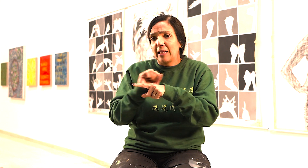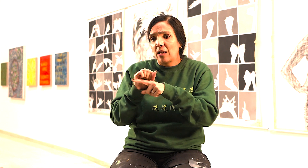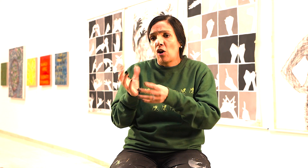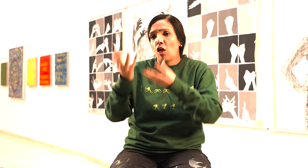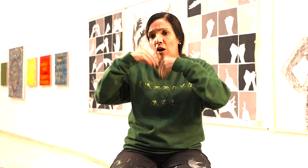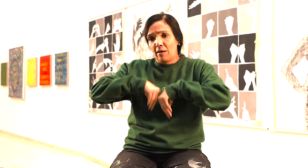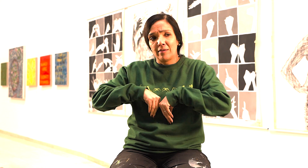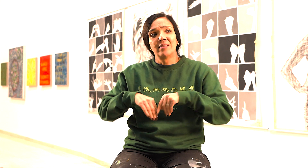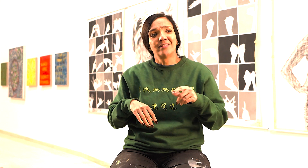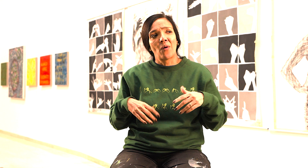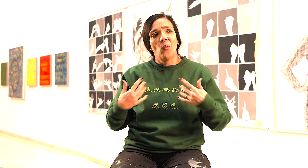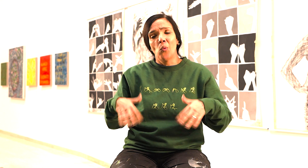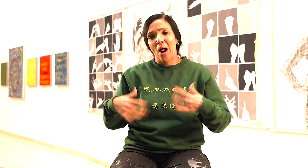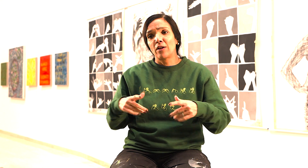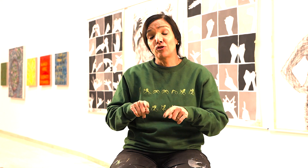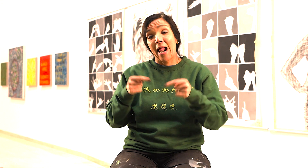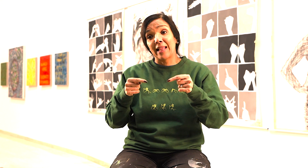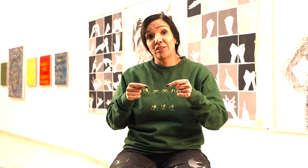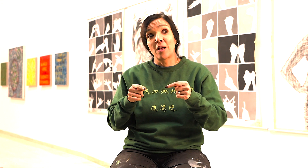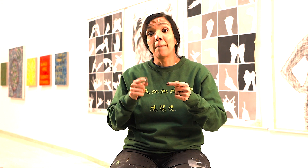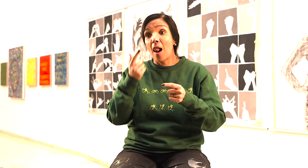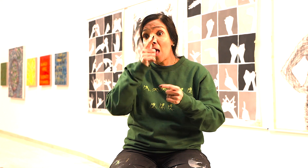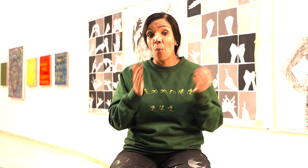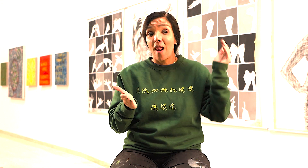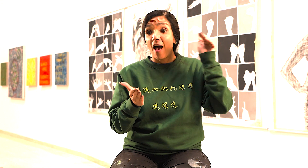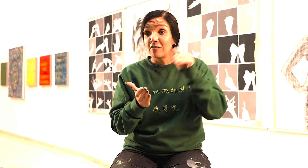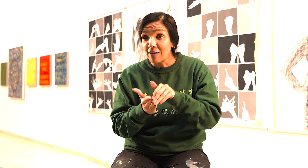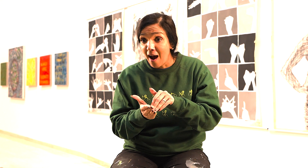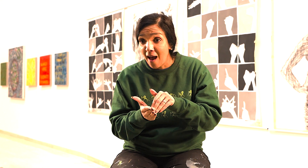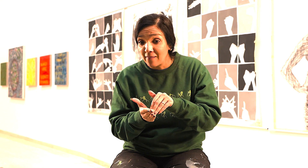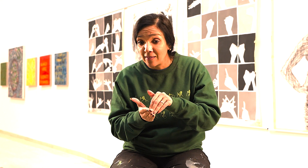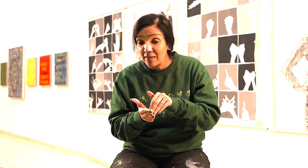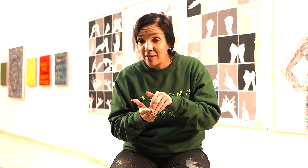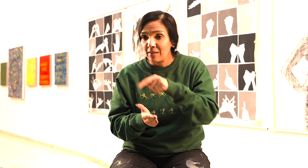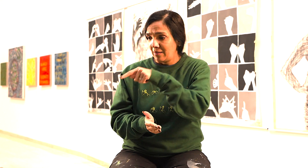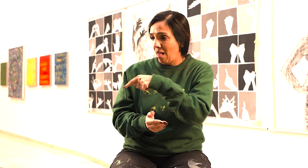so, I had to have additional training. It was a challenge, but luckily, when I arrived,